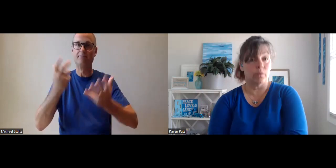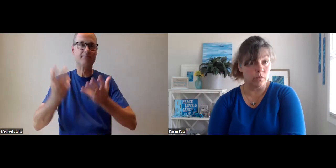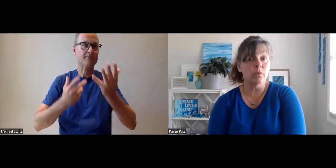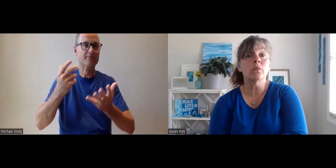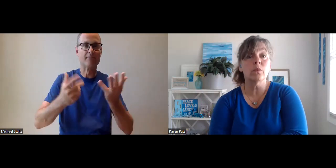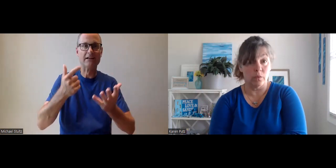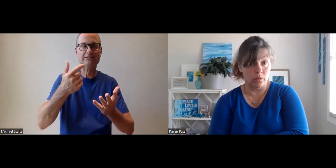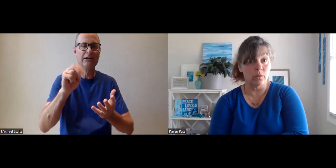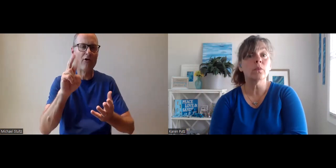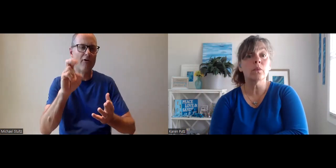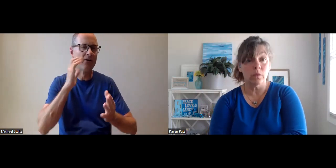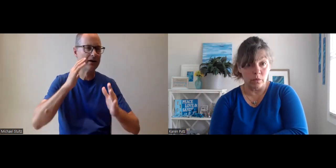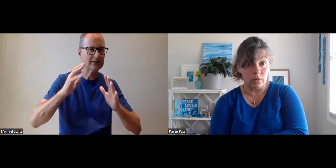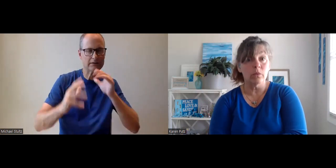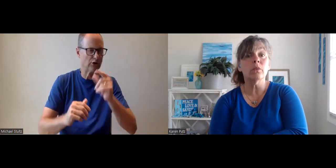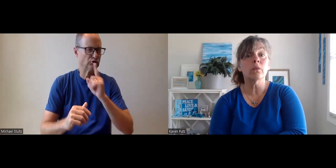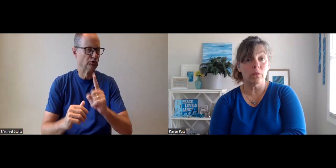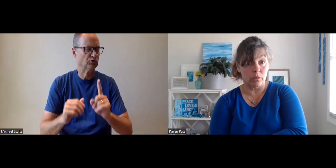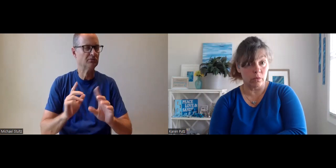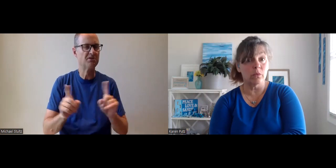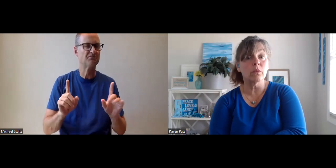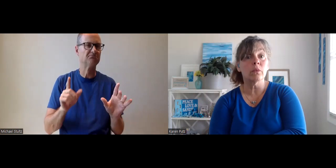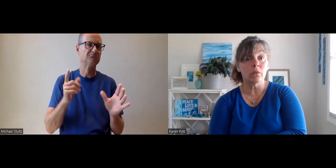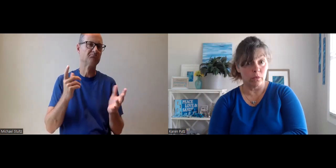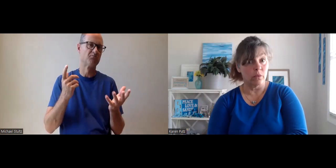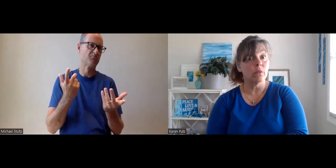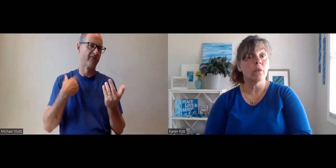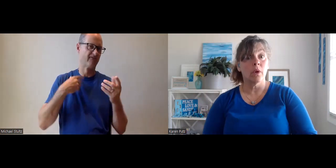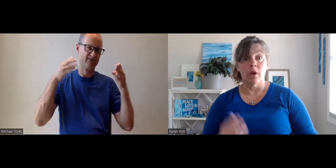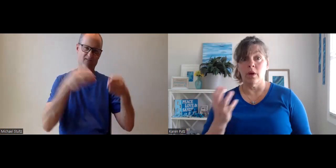know all of those in actions. So you'll be taking off the summer.